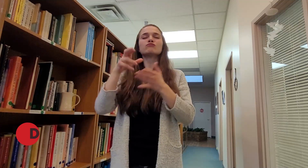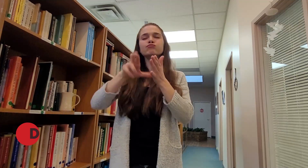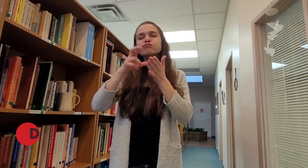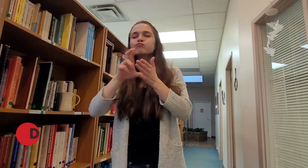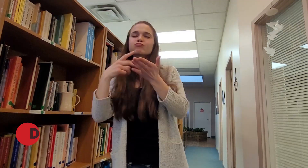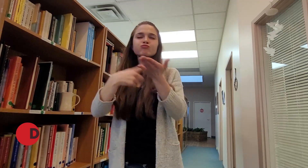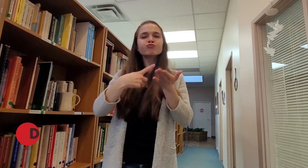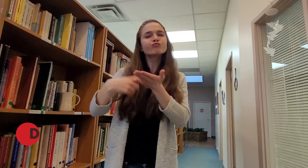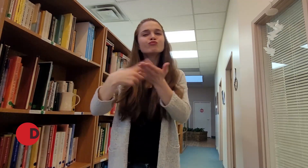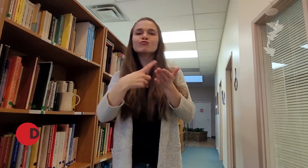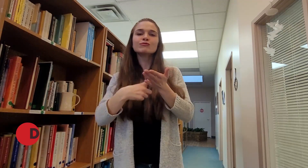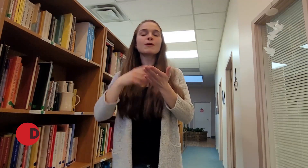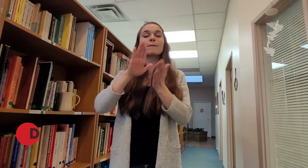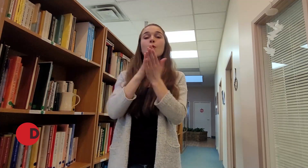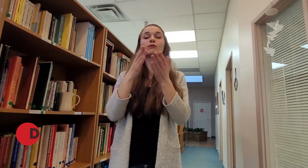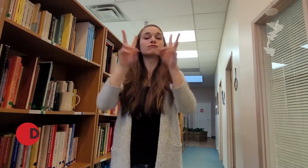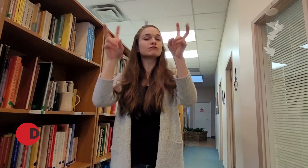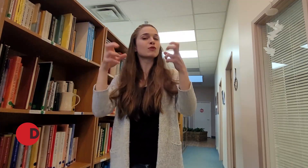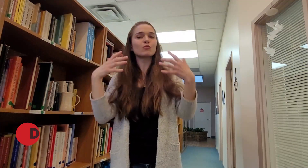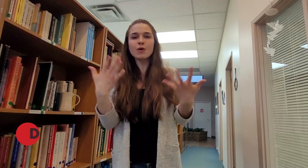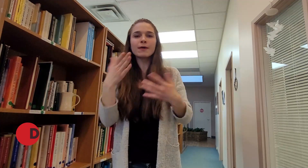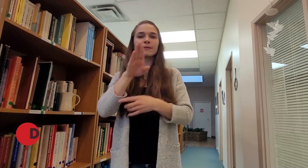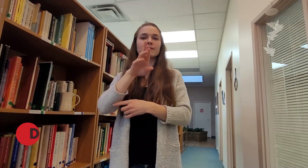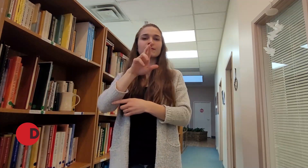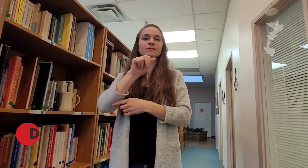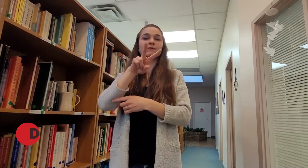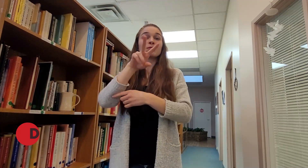The Club is currently reviewing